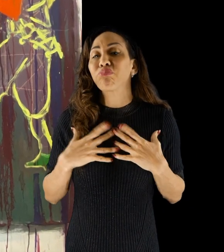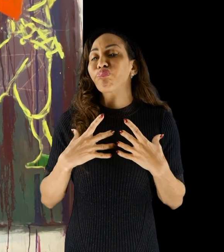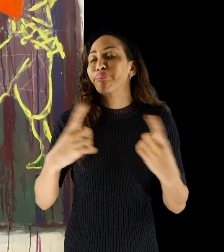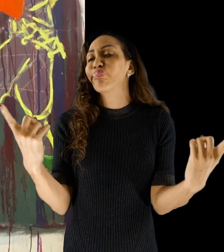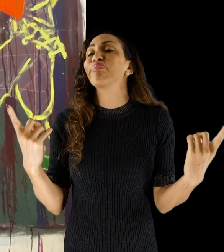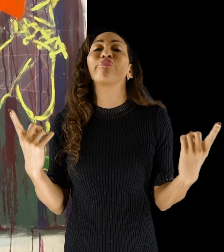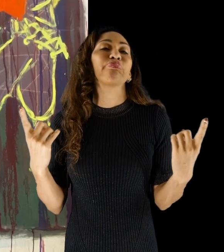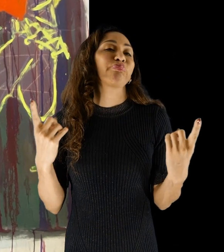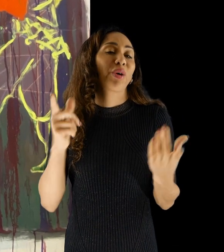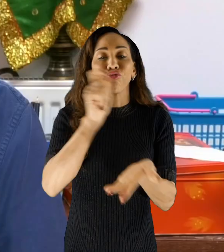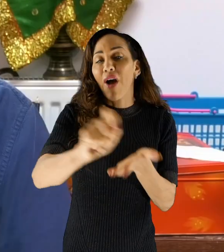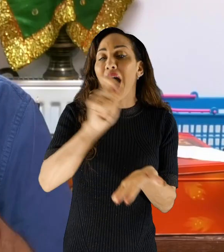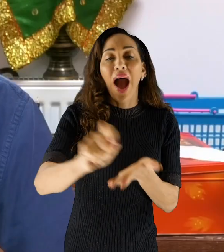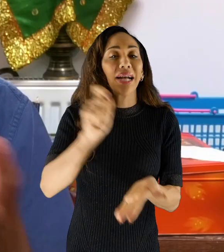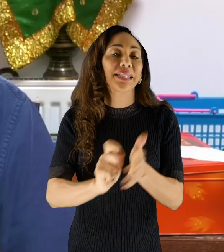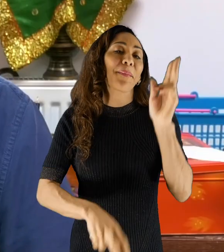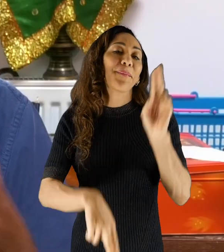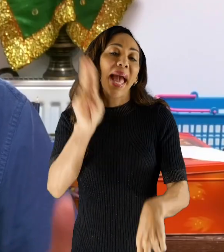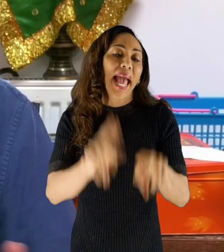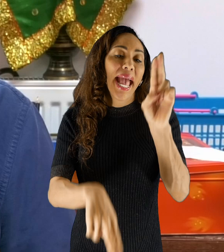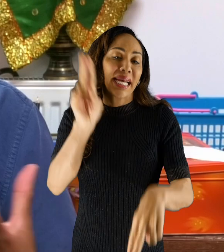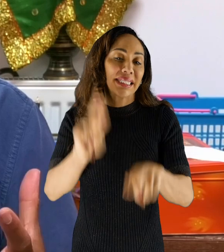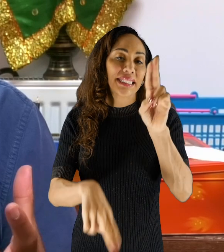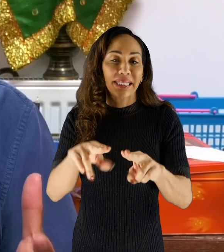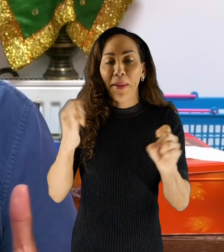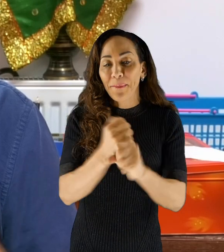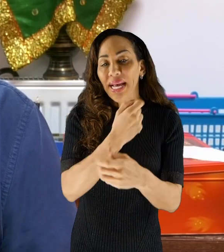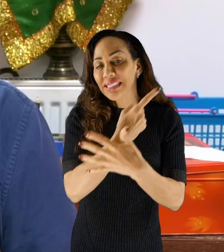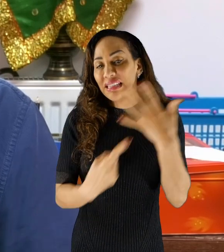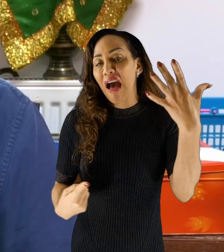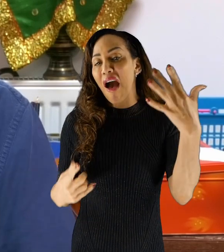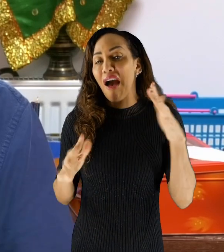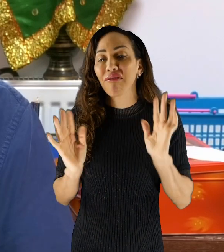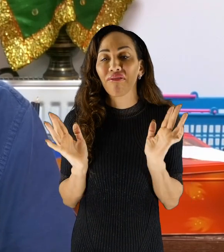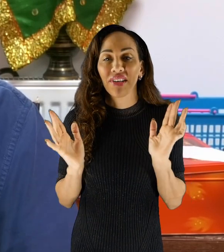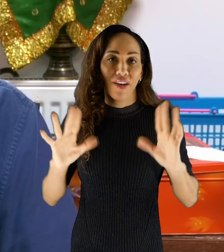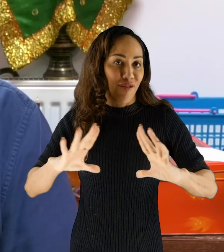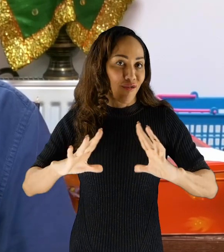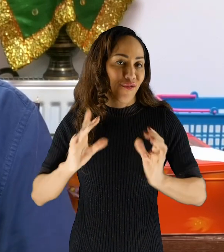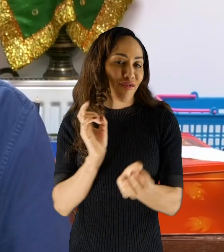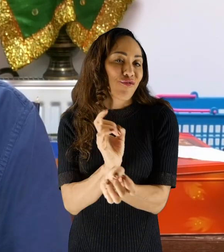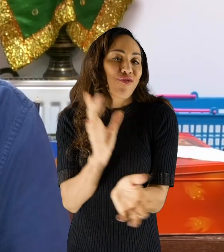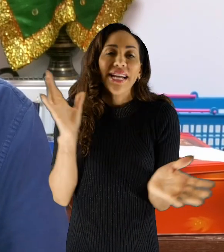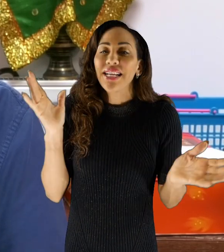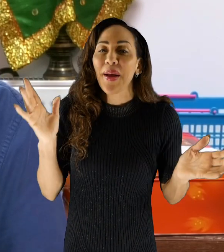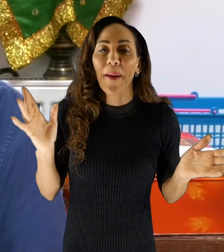I can make stuff and that's the freedom I don't really get in any other space. So I think my studio is